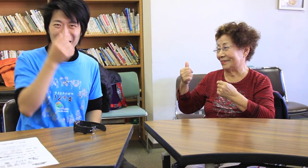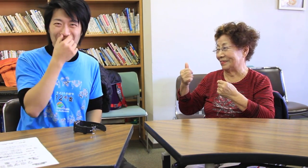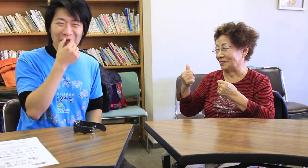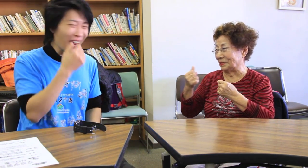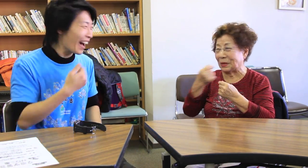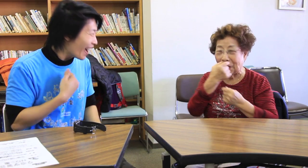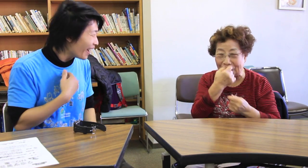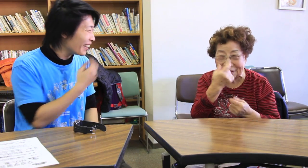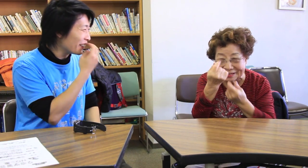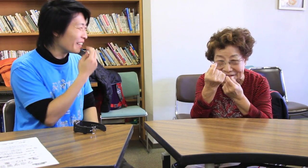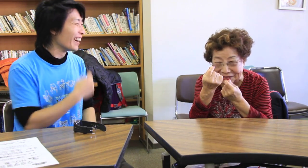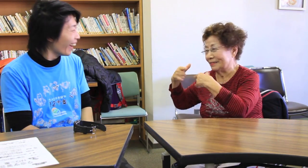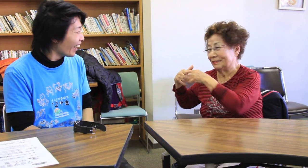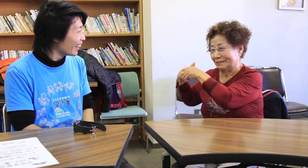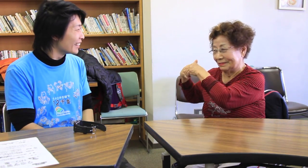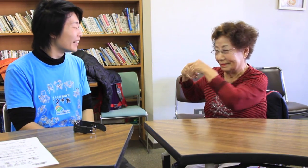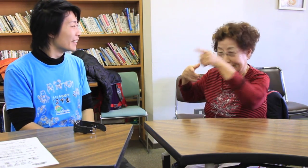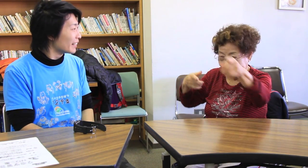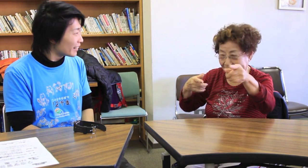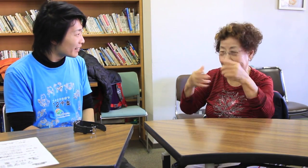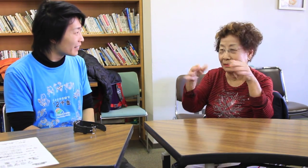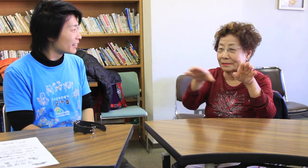He had a little small mustache.